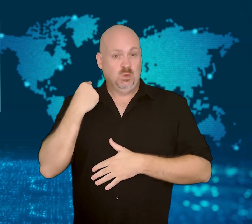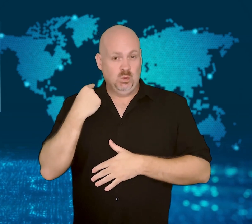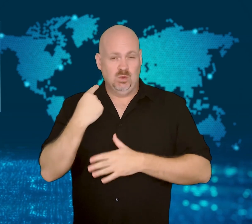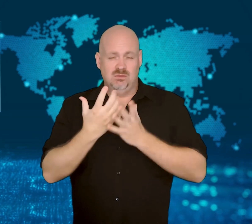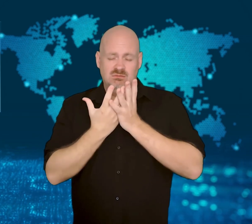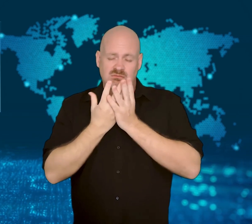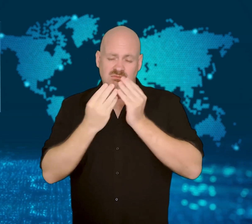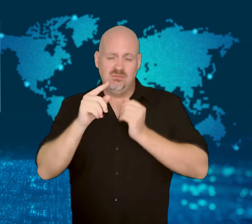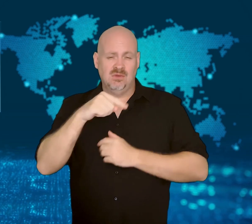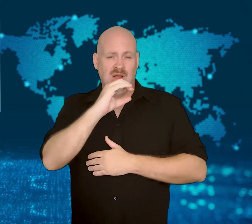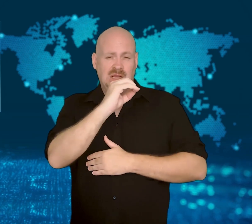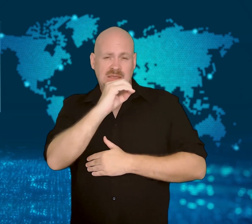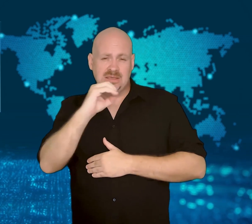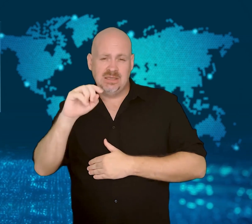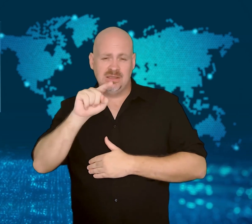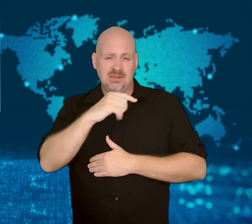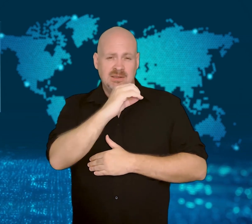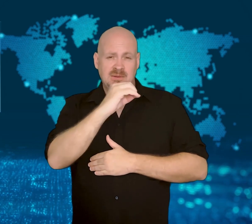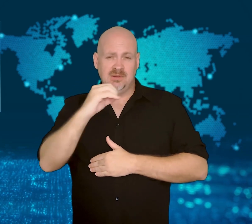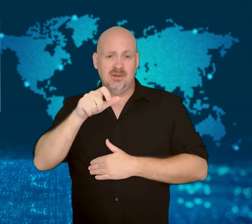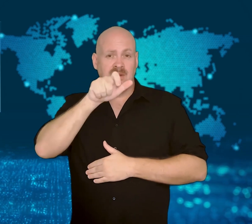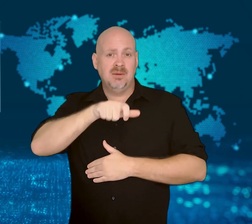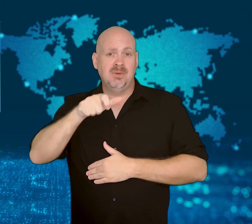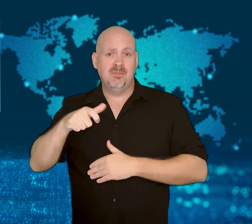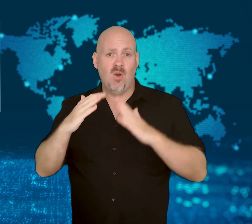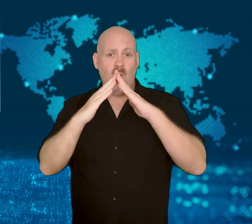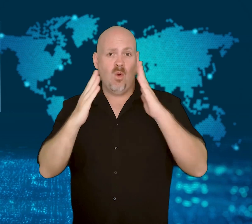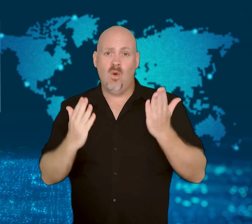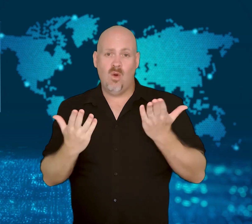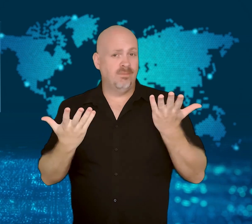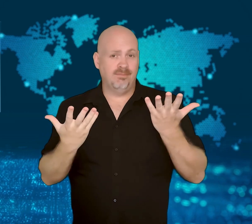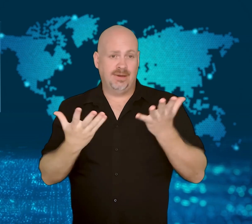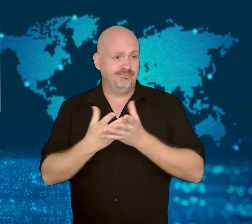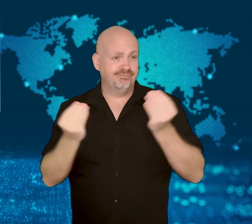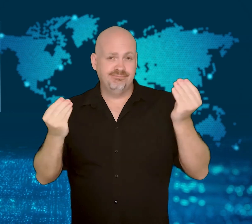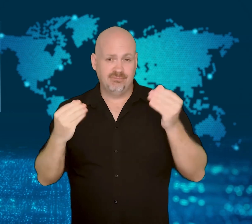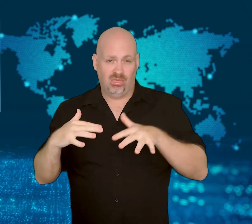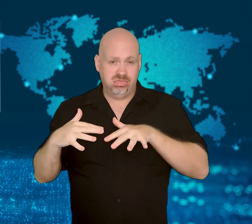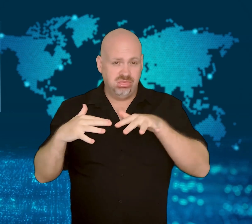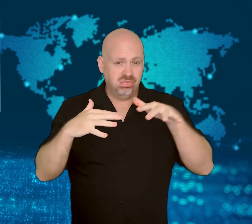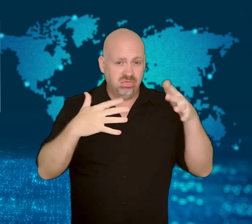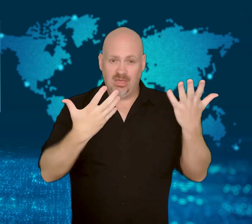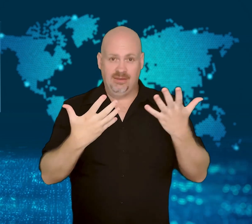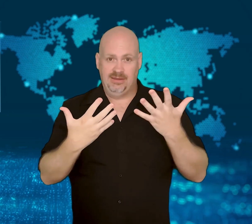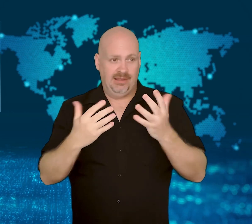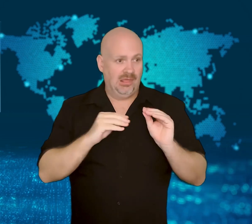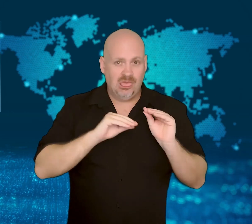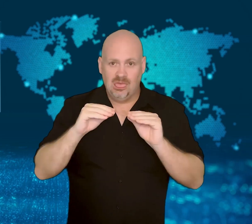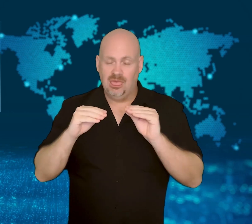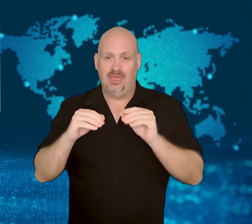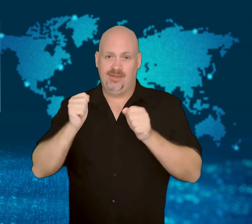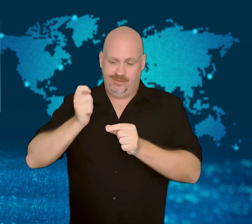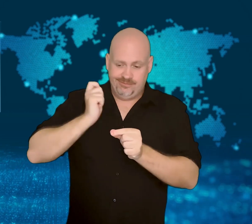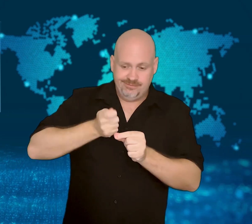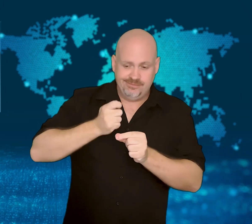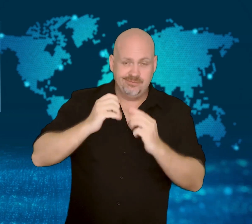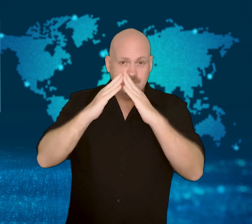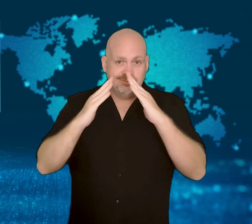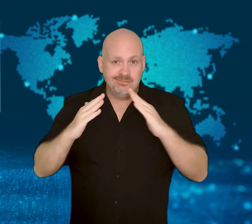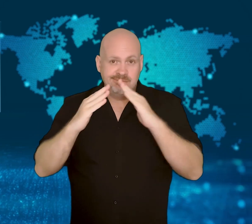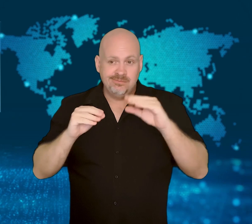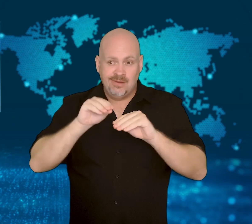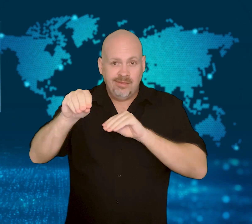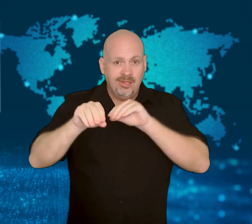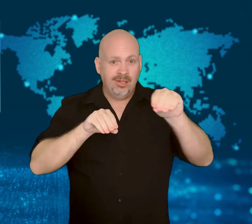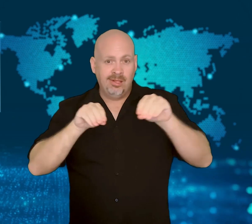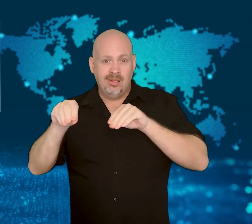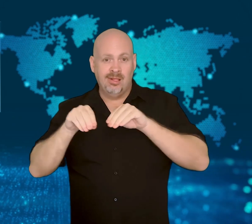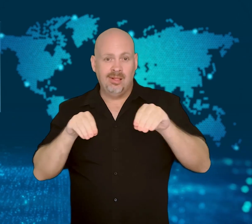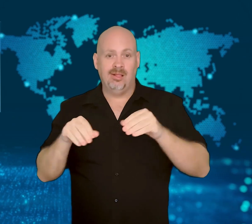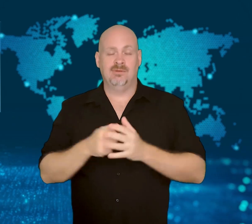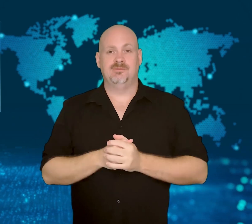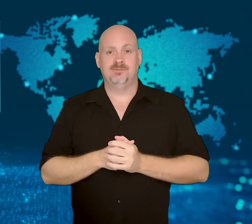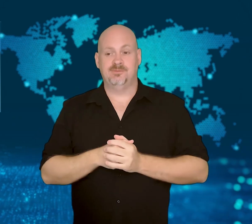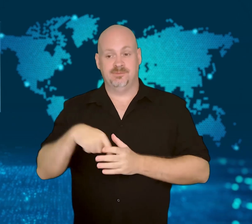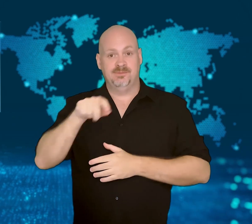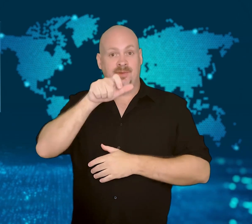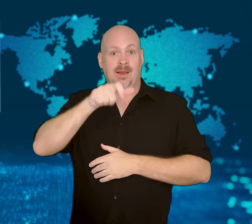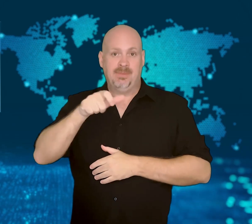In June alone, thousands of people lost their homes and were forced to live in tents.